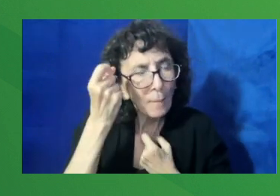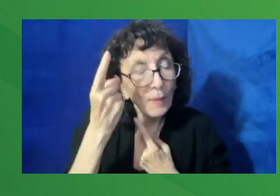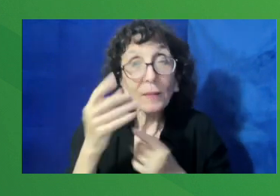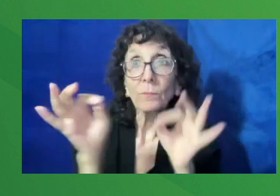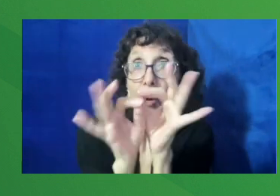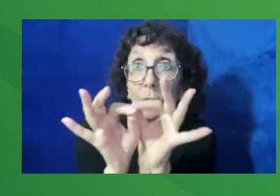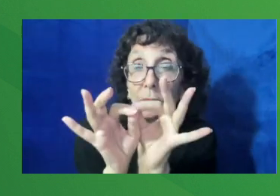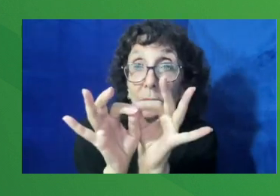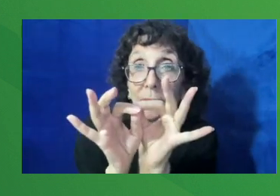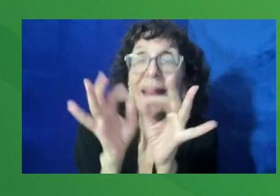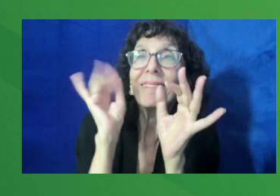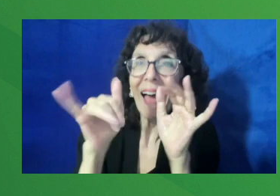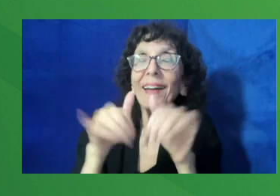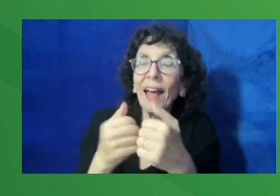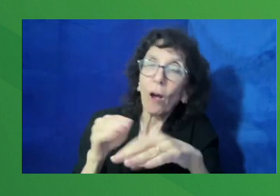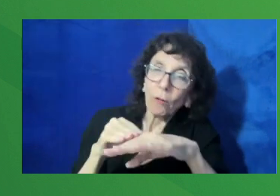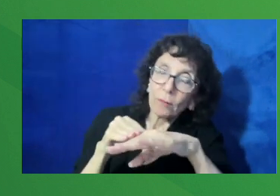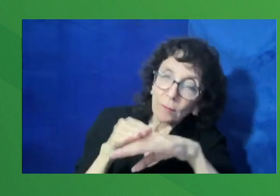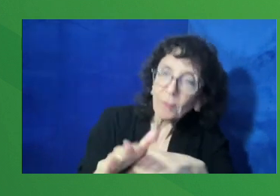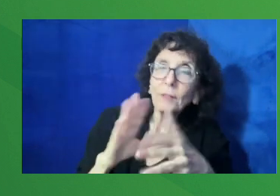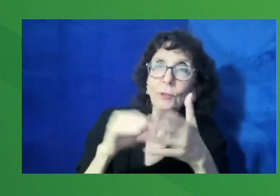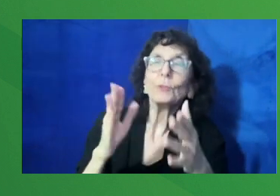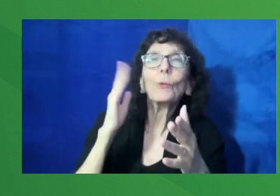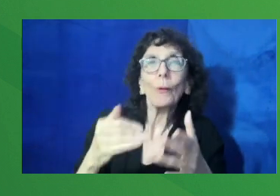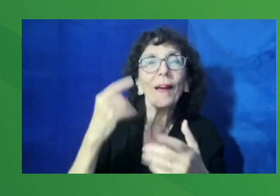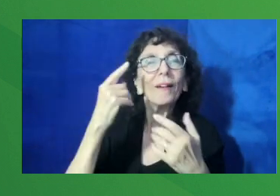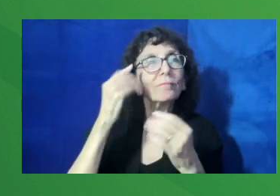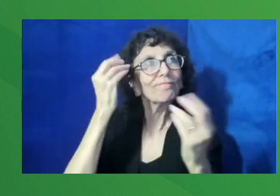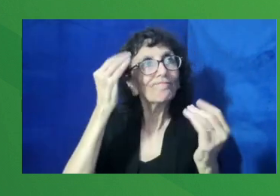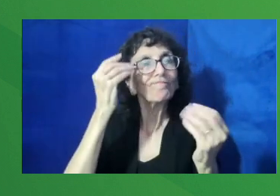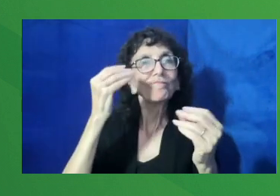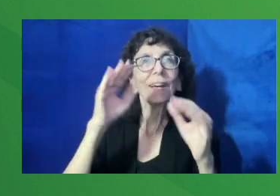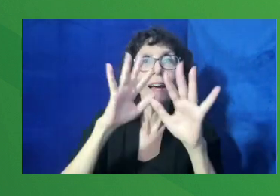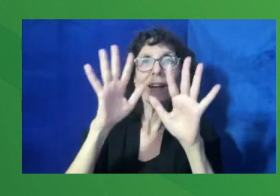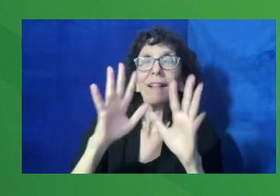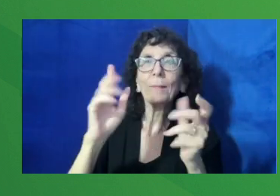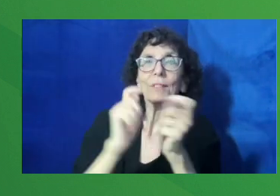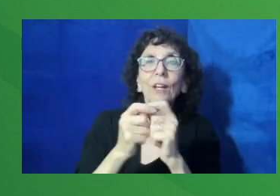think about climate change. But if we don't let them practice empathy in a way that's